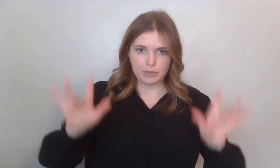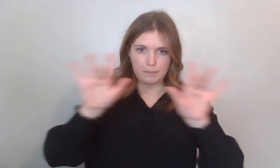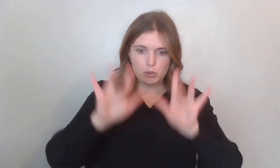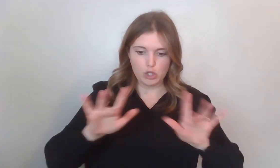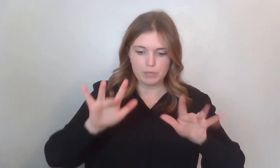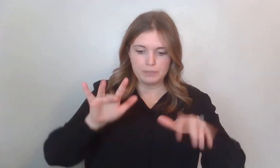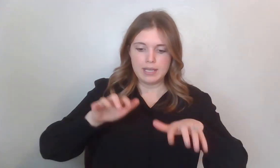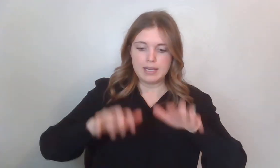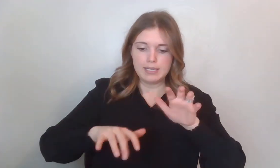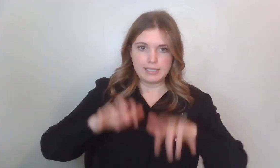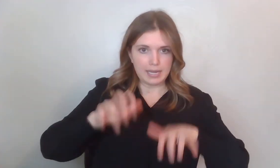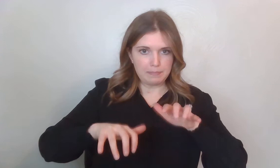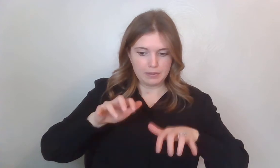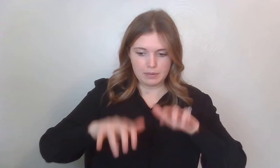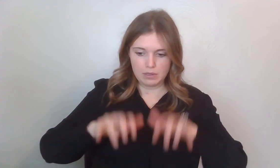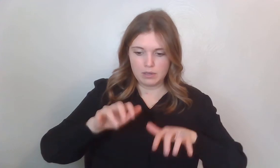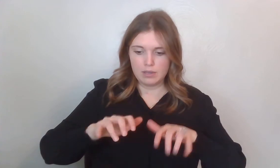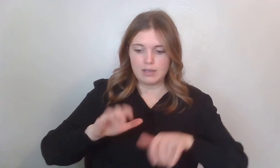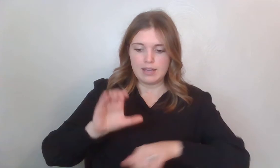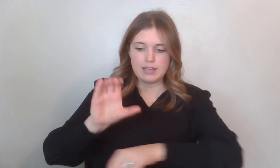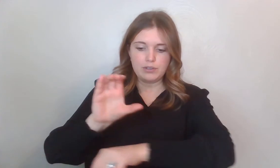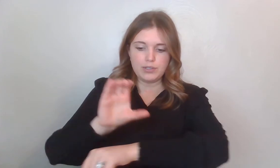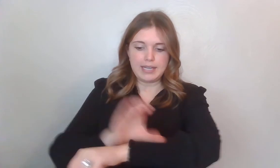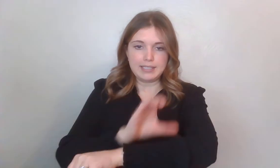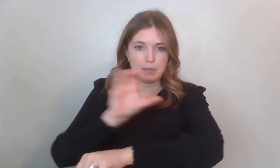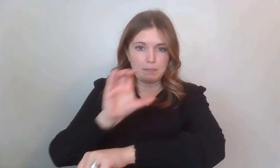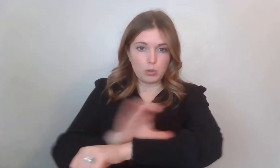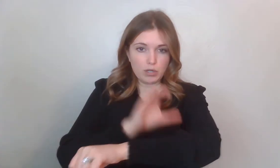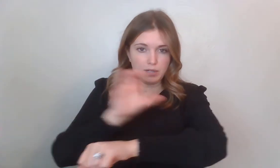COMPUTER TYPE He also signs COMPUTER